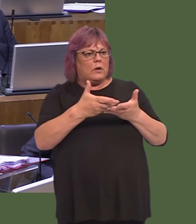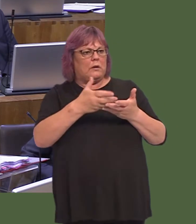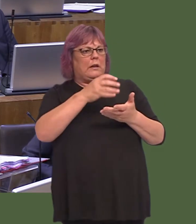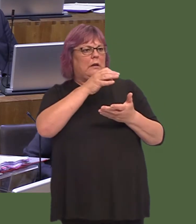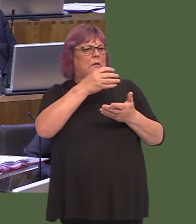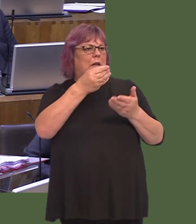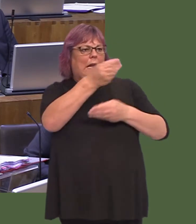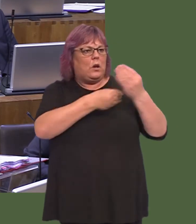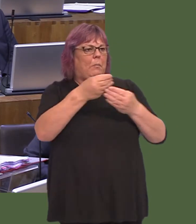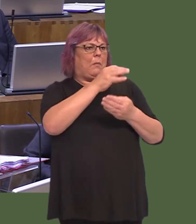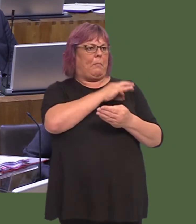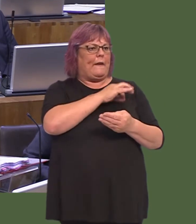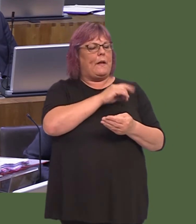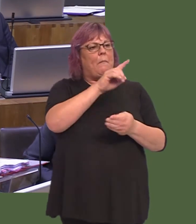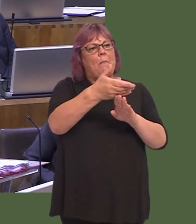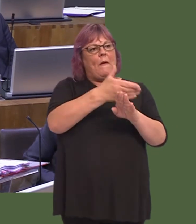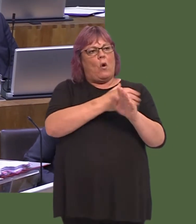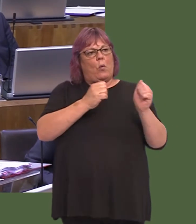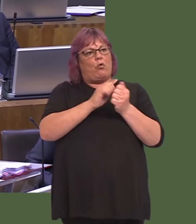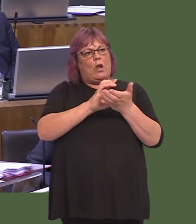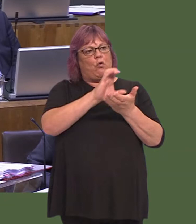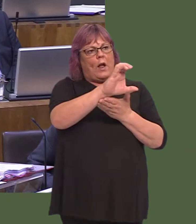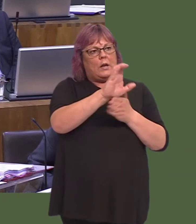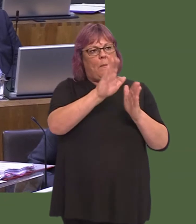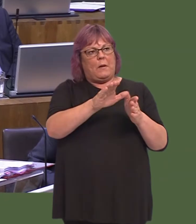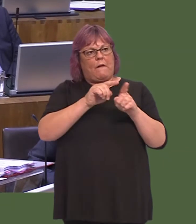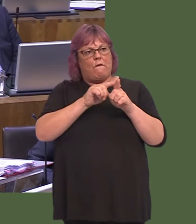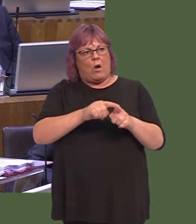But businesses receiving such support must satisfy grant terms and conditions, and any